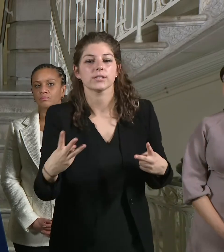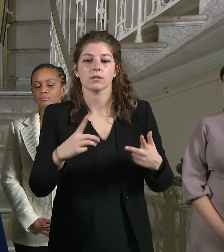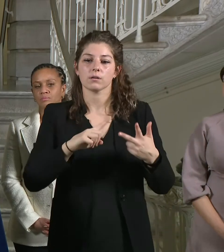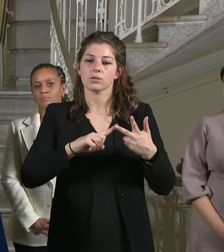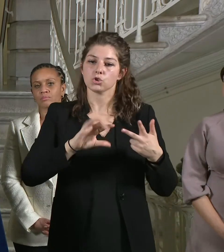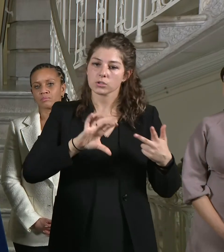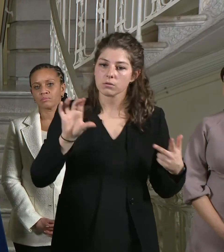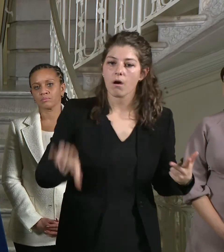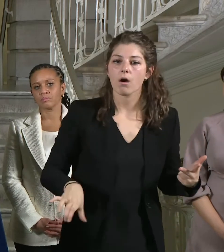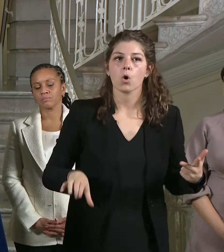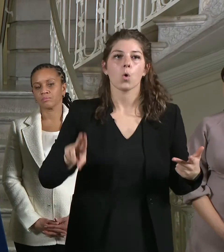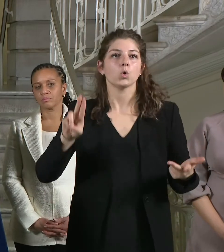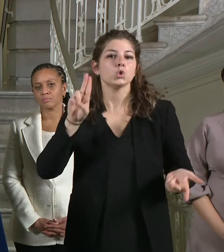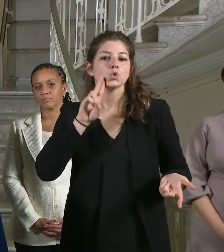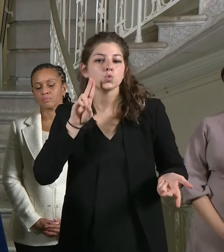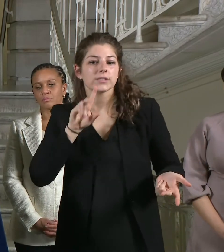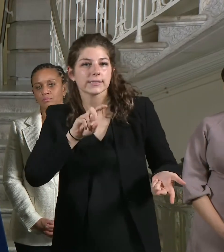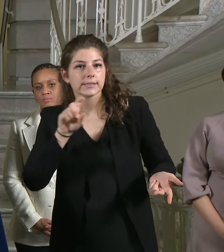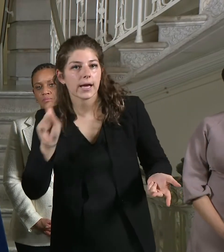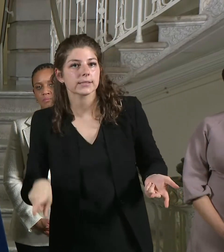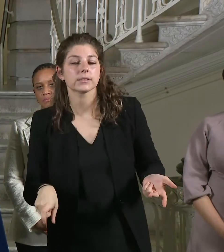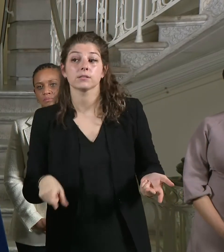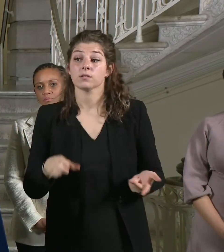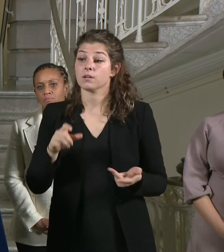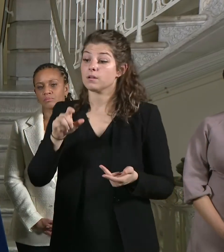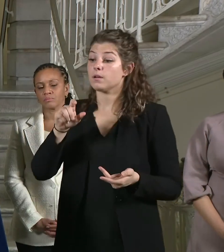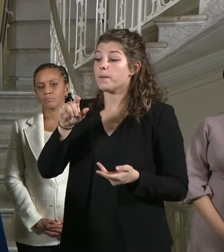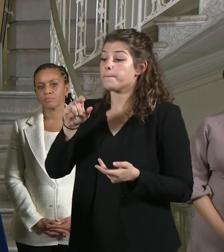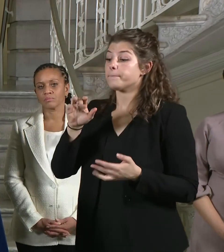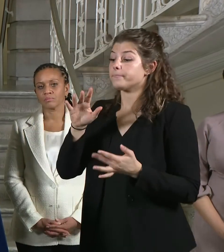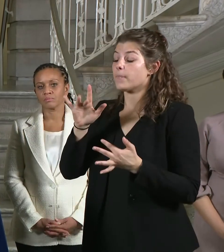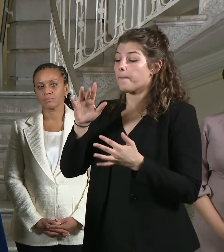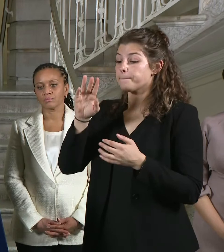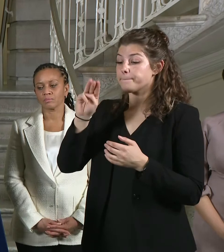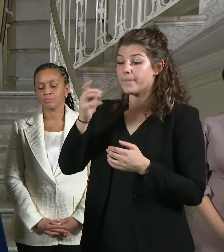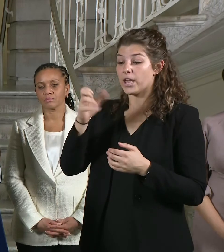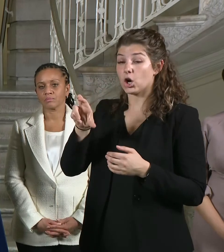HEART GOES OUT TO EL PASO,